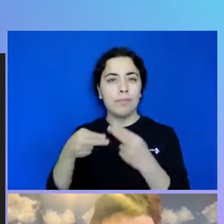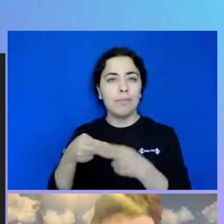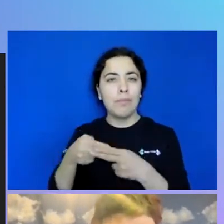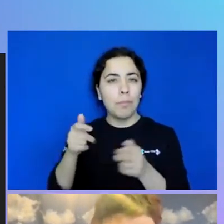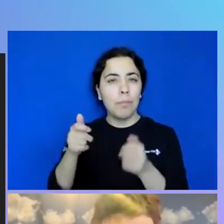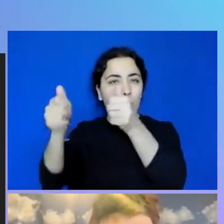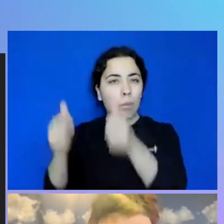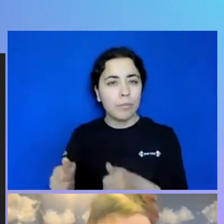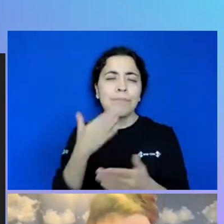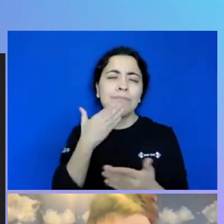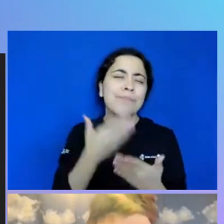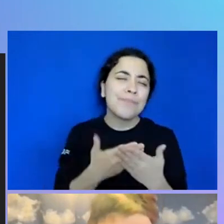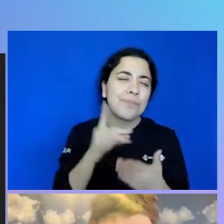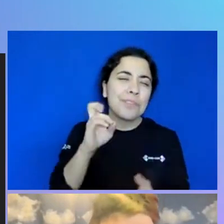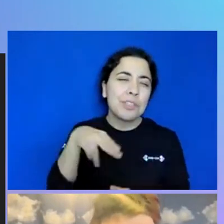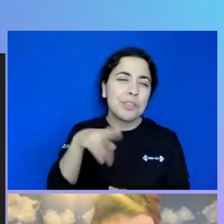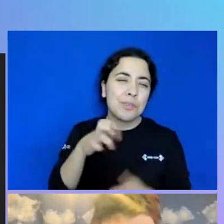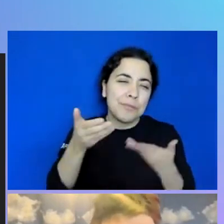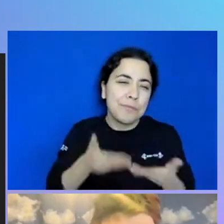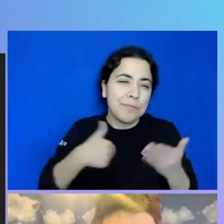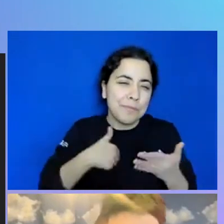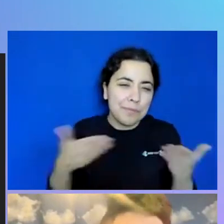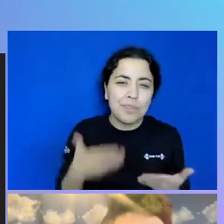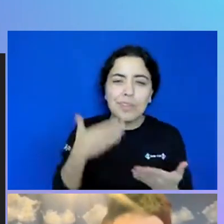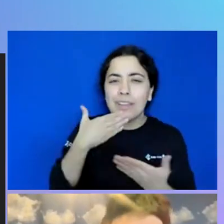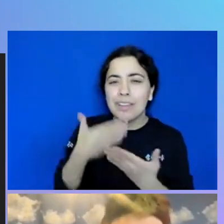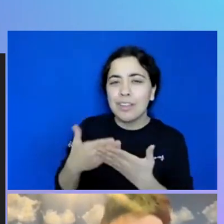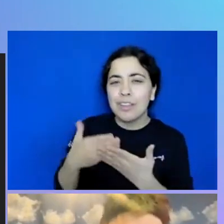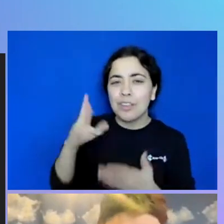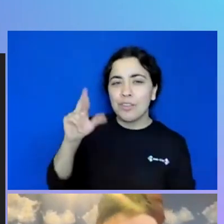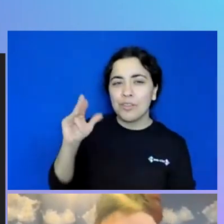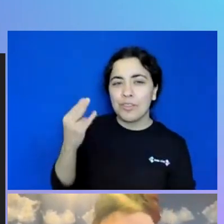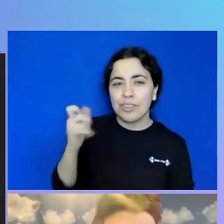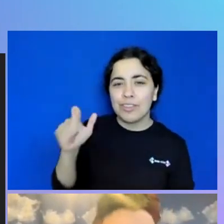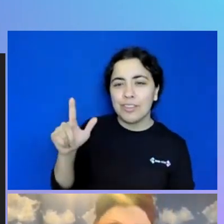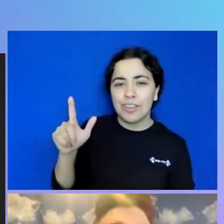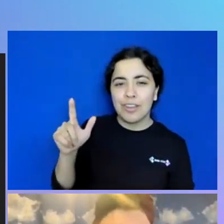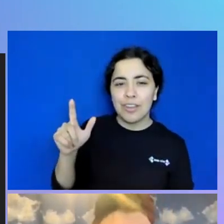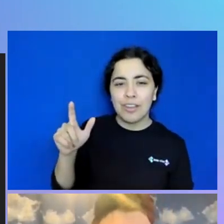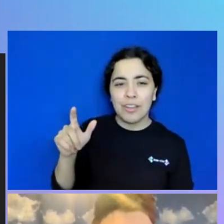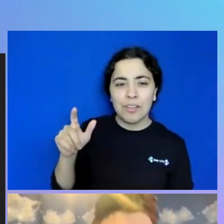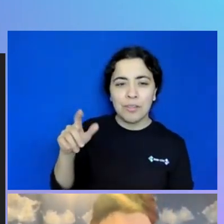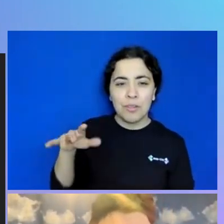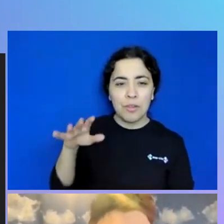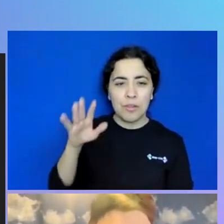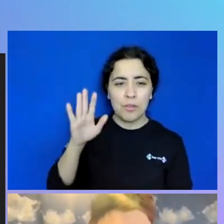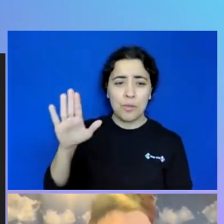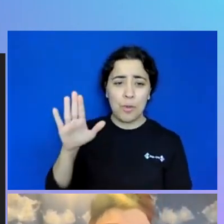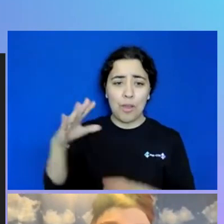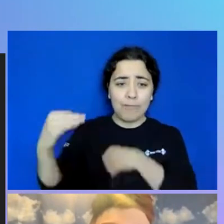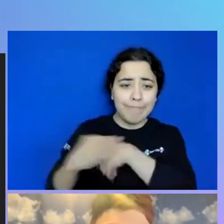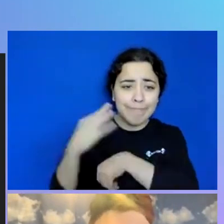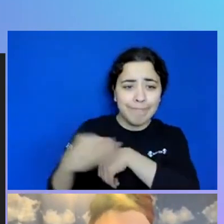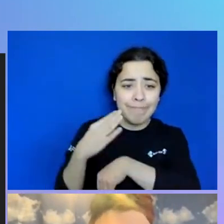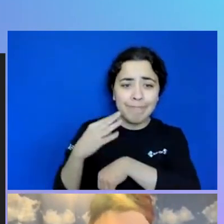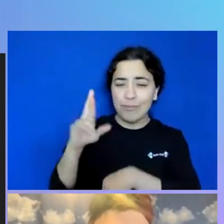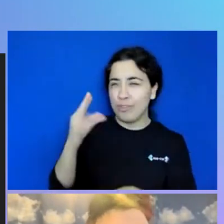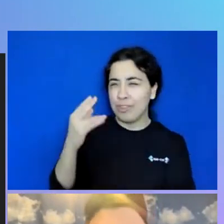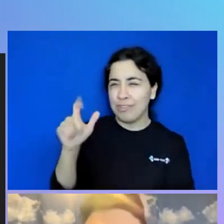quickly to DK for having me here. To Rachel Dawn, your advice and accountability is